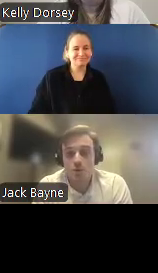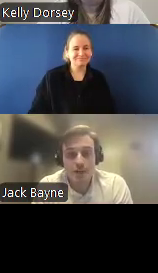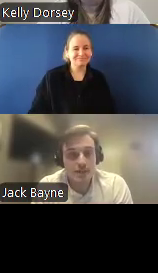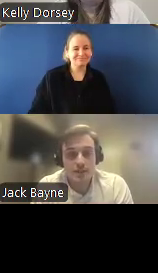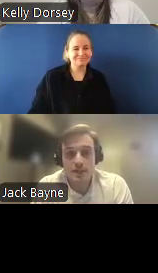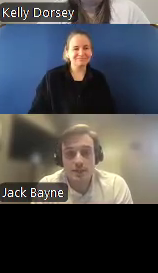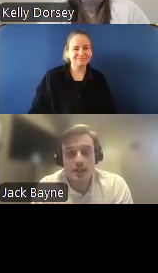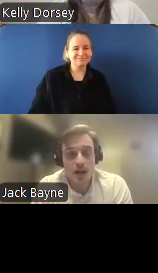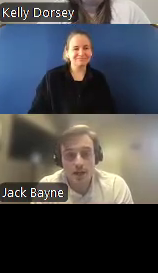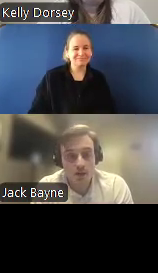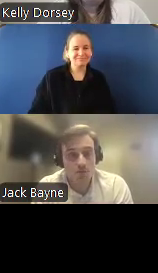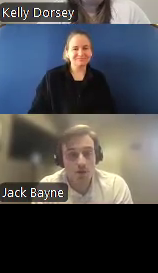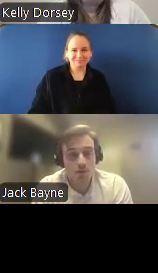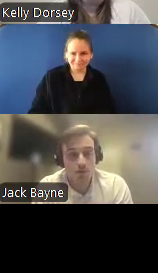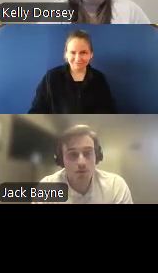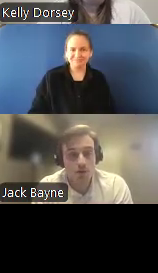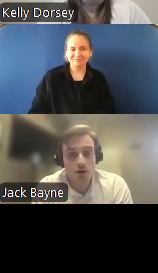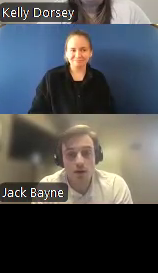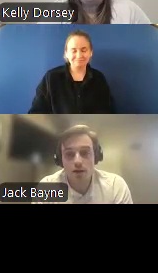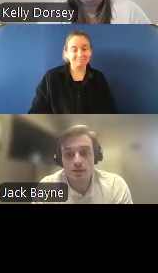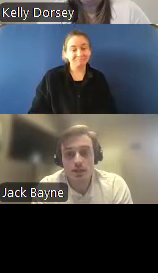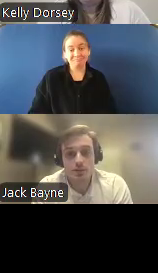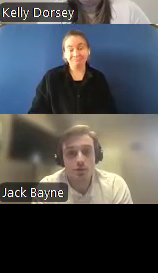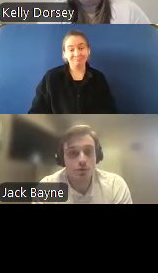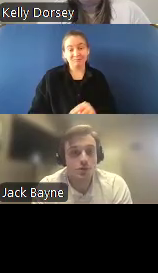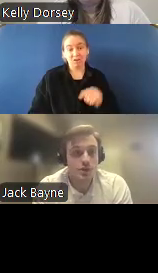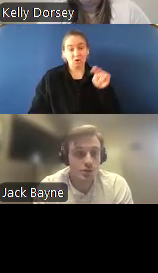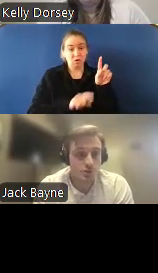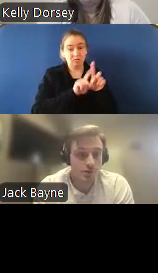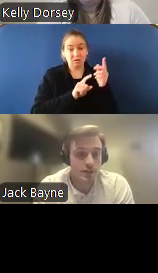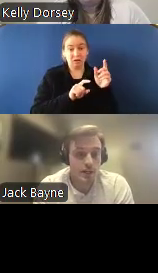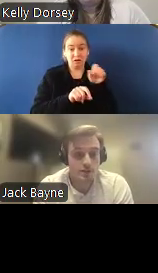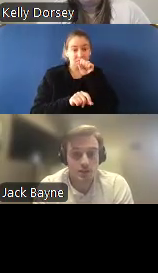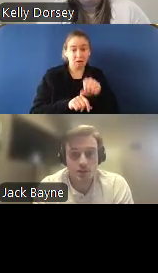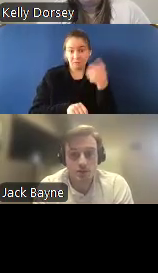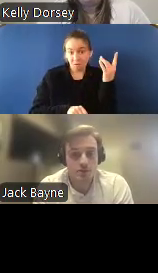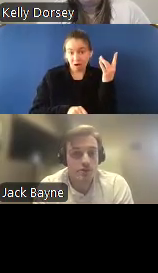the biggest thing that I love about NorthStar is that it produces industry-recognized credentials.